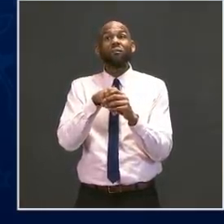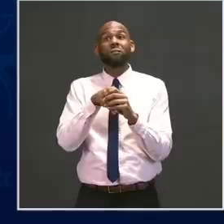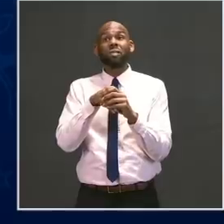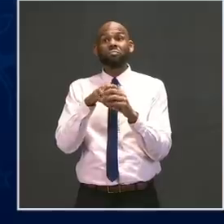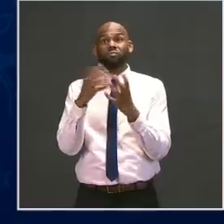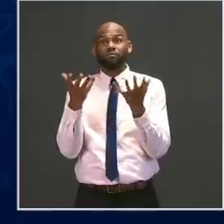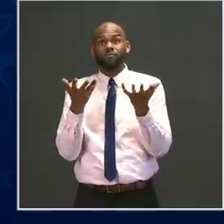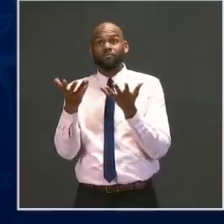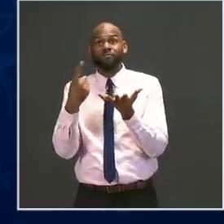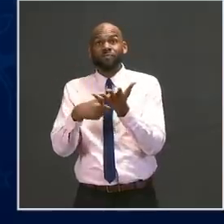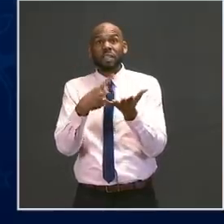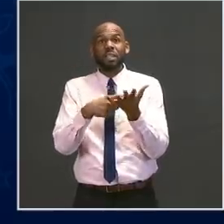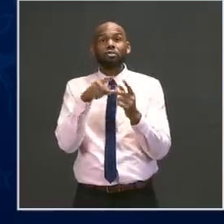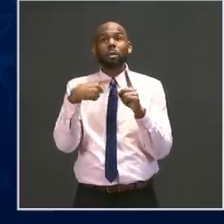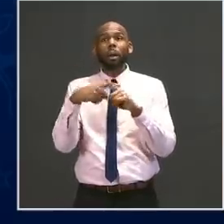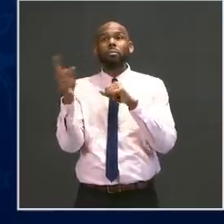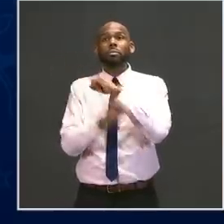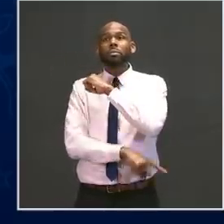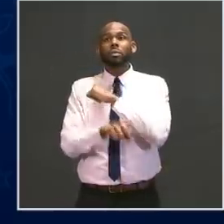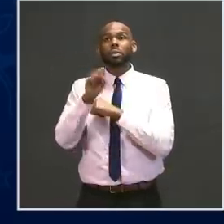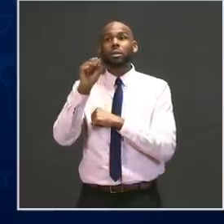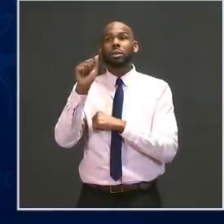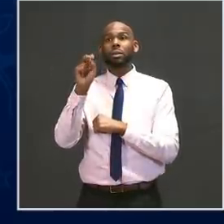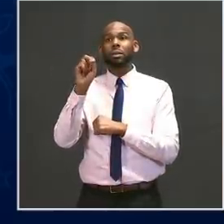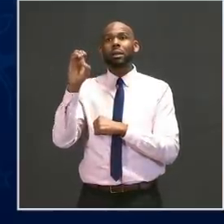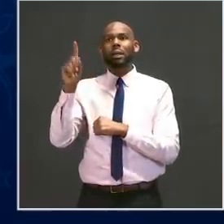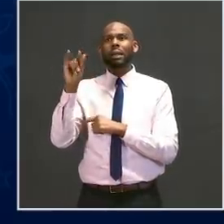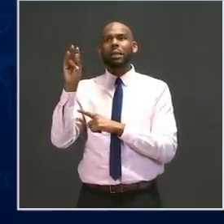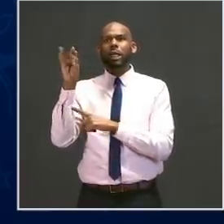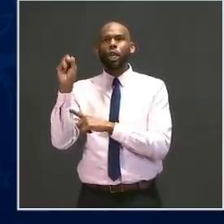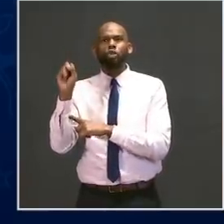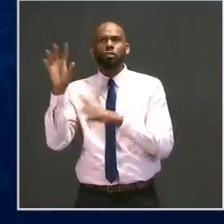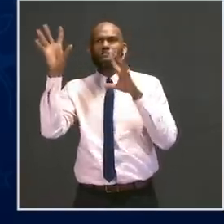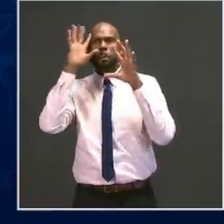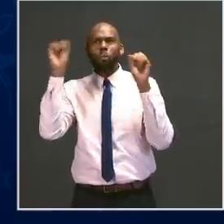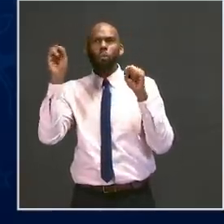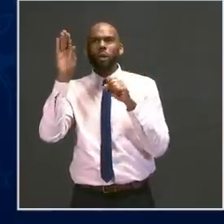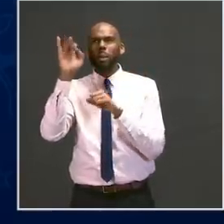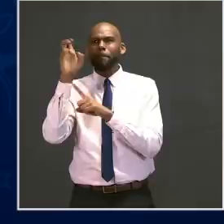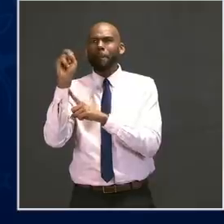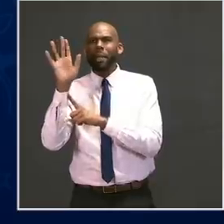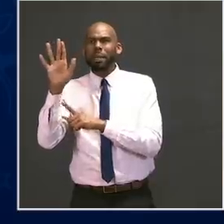And what's President Biden's position punishing Russia